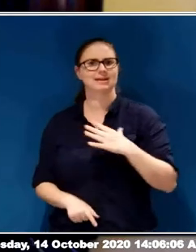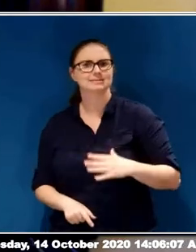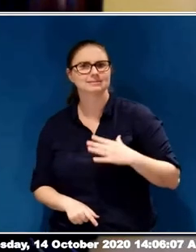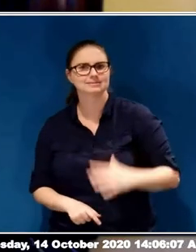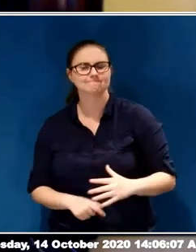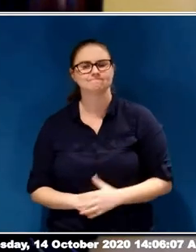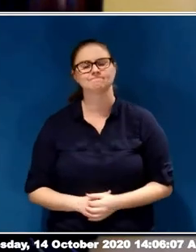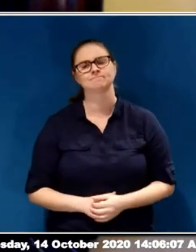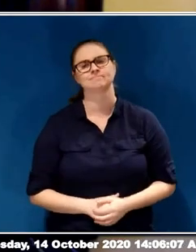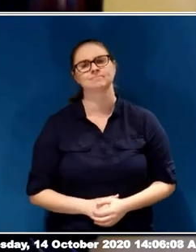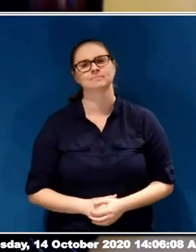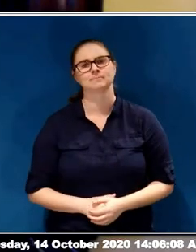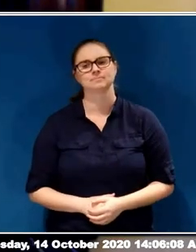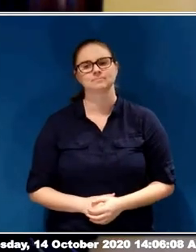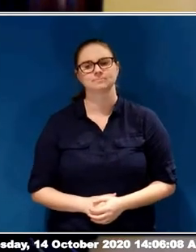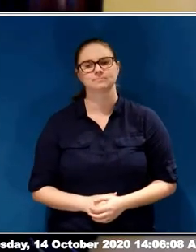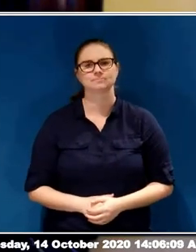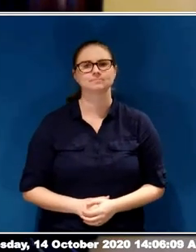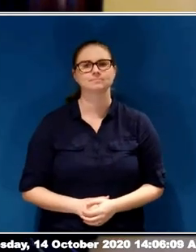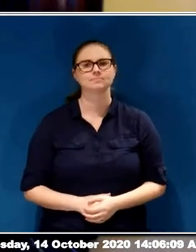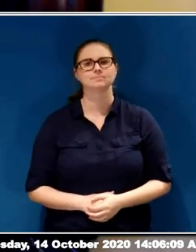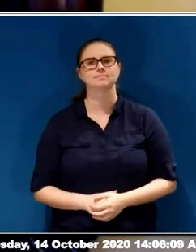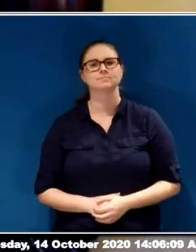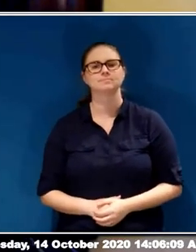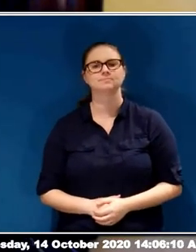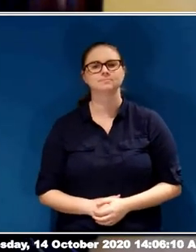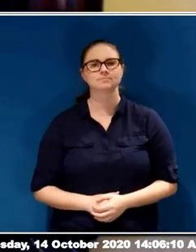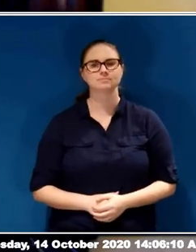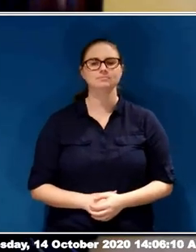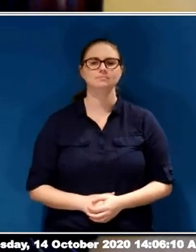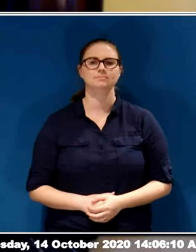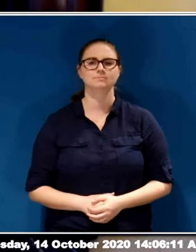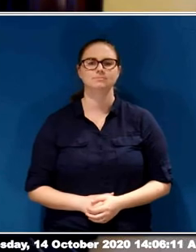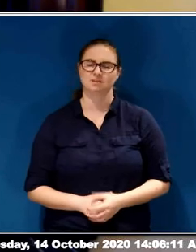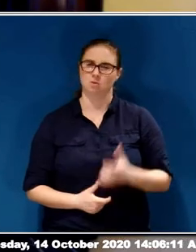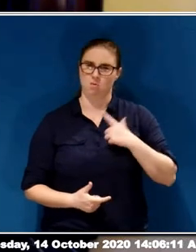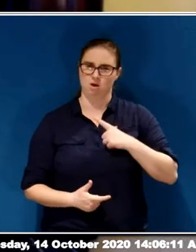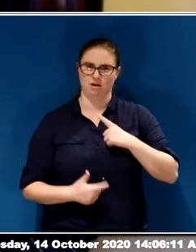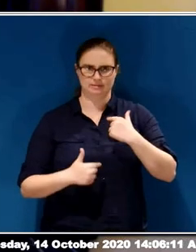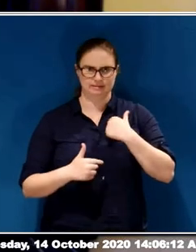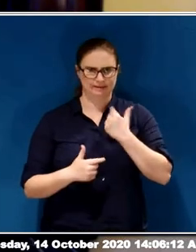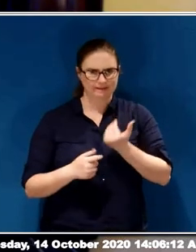see as missing in Australia, is we don't have this at a systemic level.